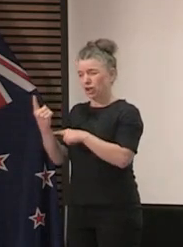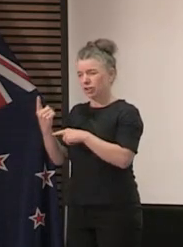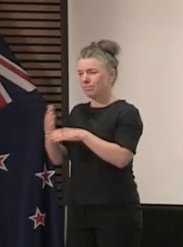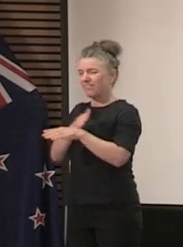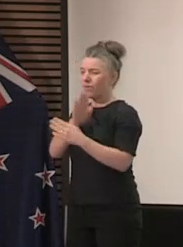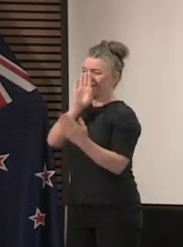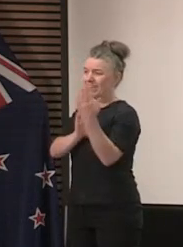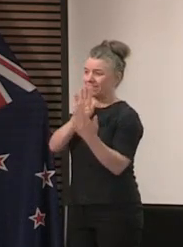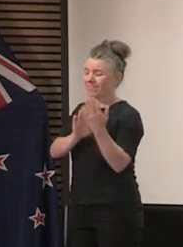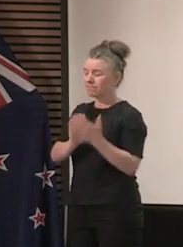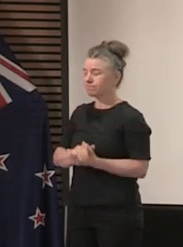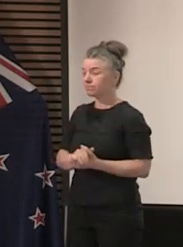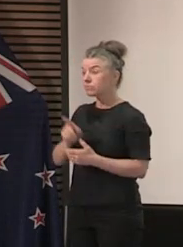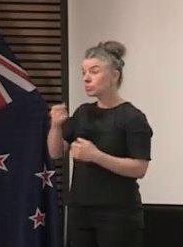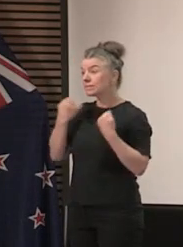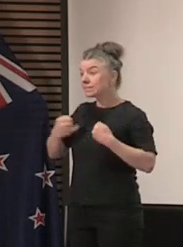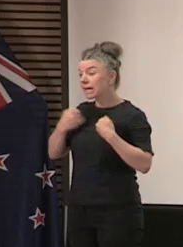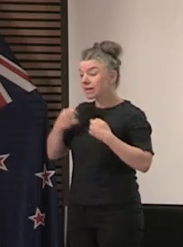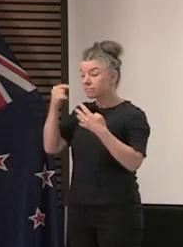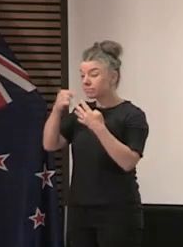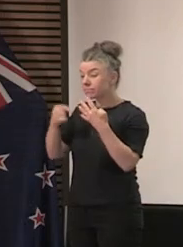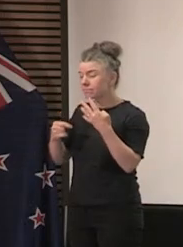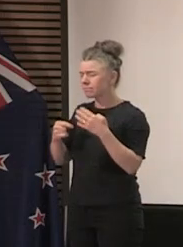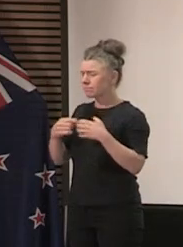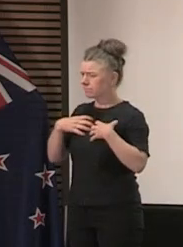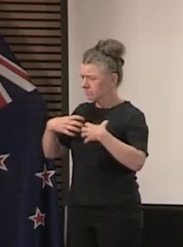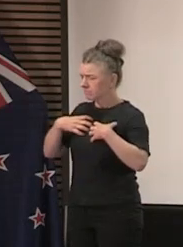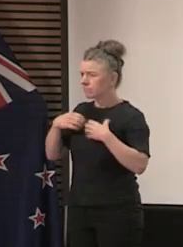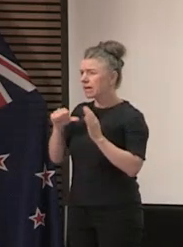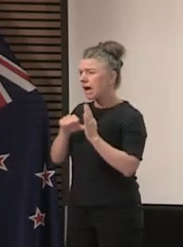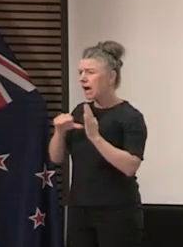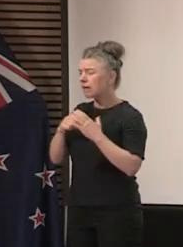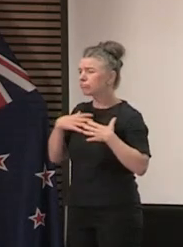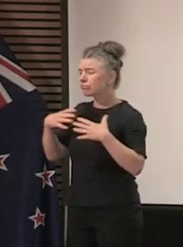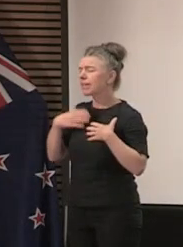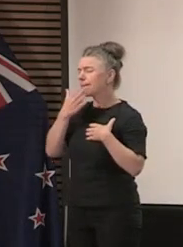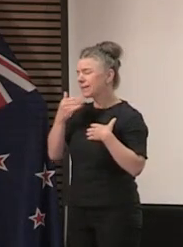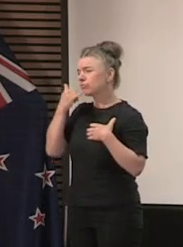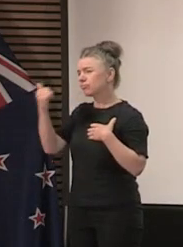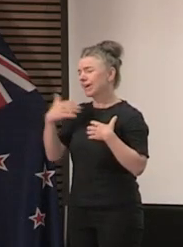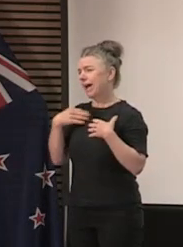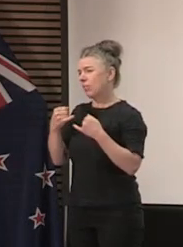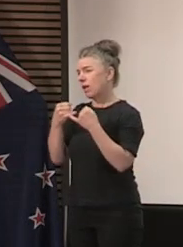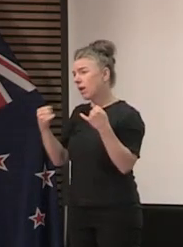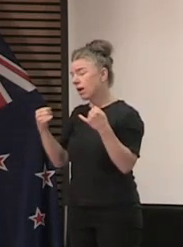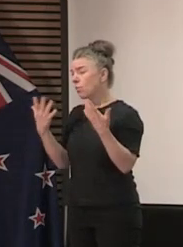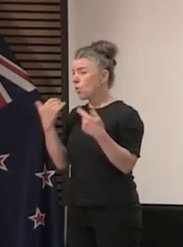conduct virtual consultations as much as possible. If you have symptoms of COVID-19 or